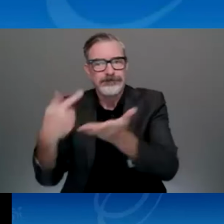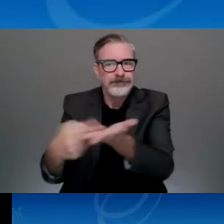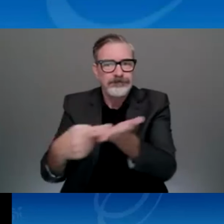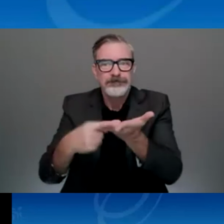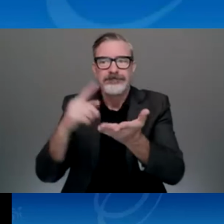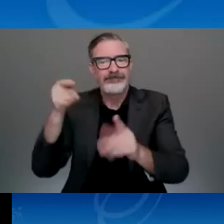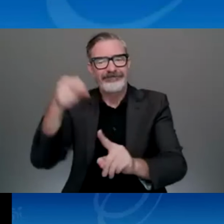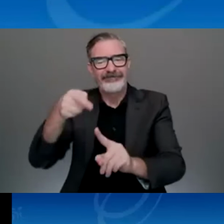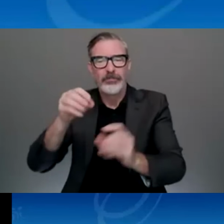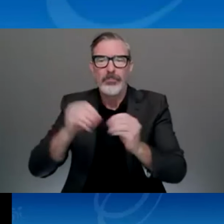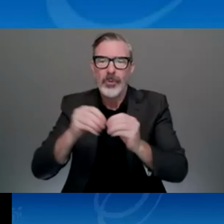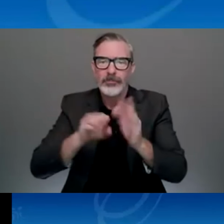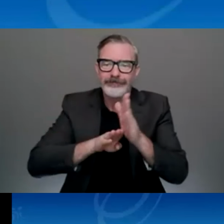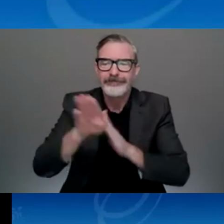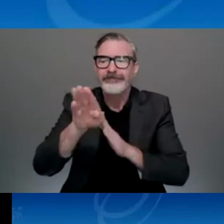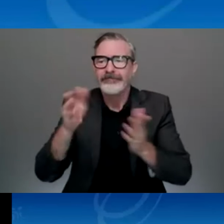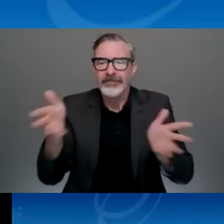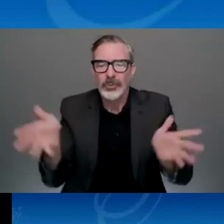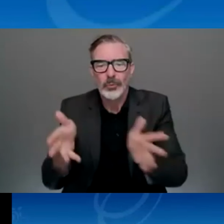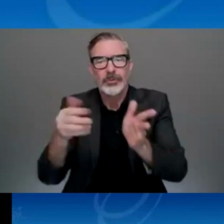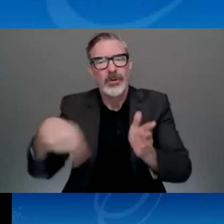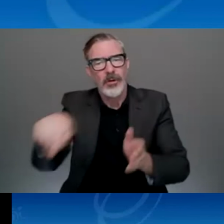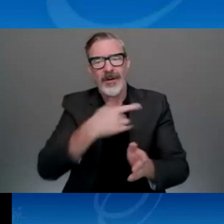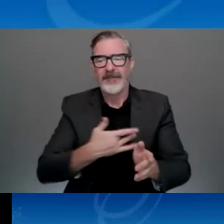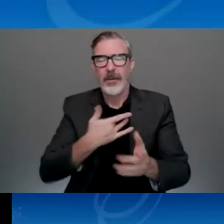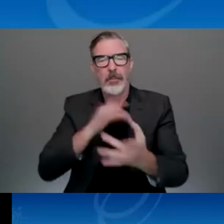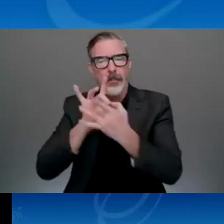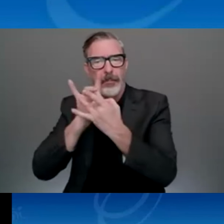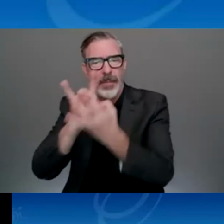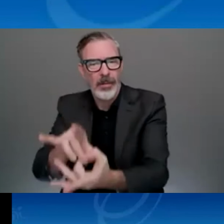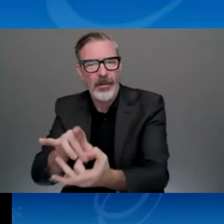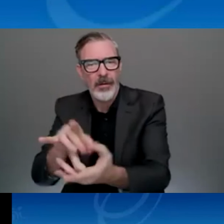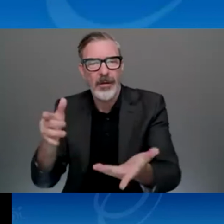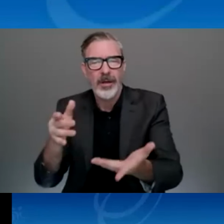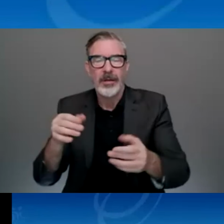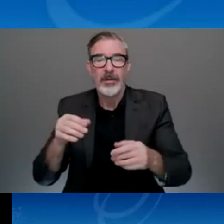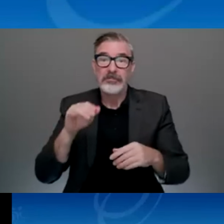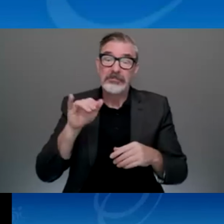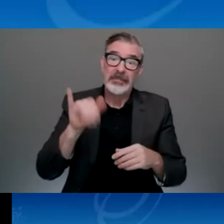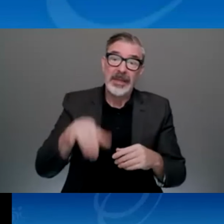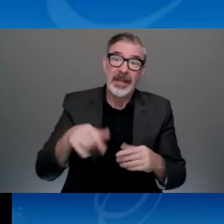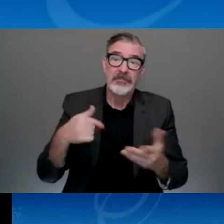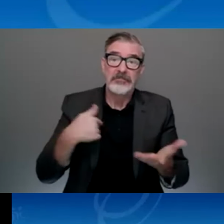belonging for all. So it's very easy for me to not incorporate certain voices just because of my own